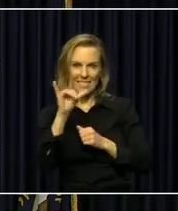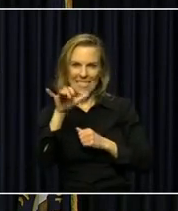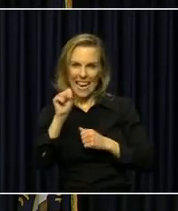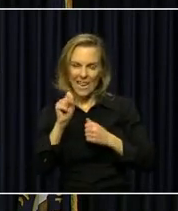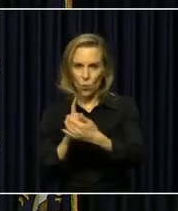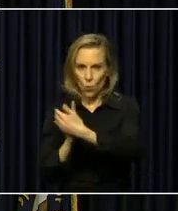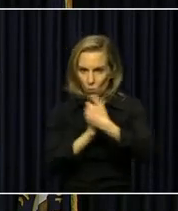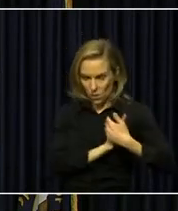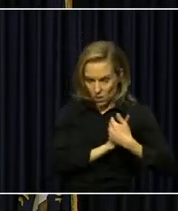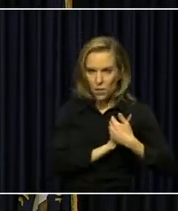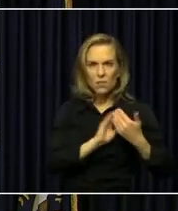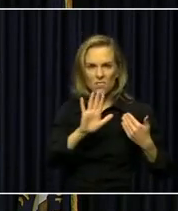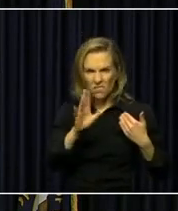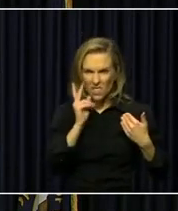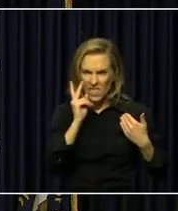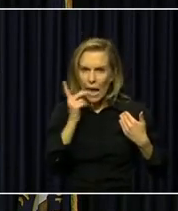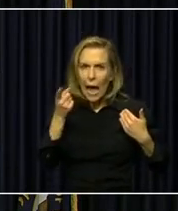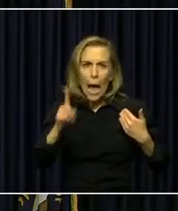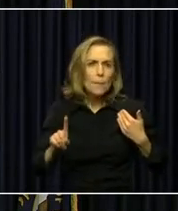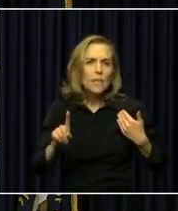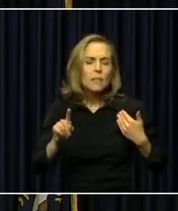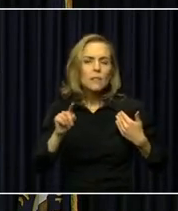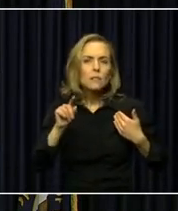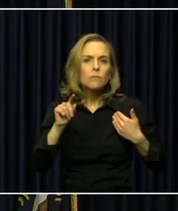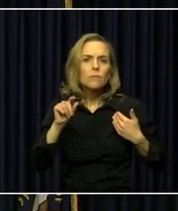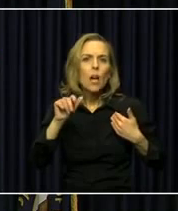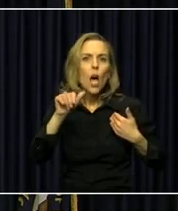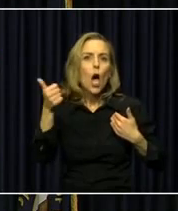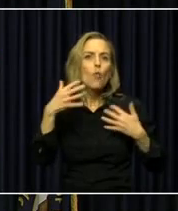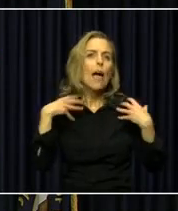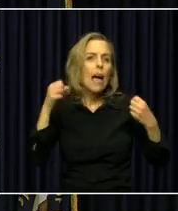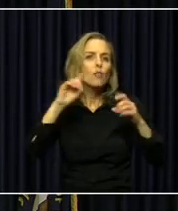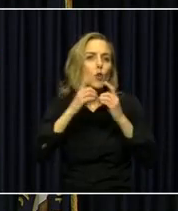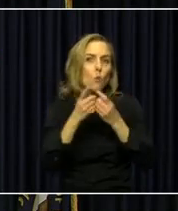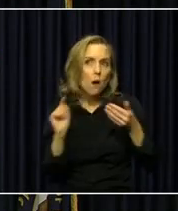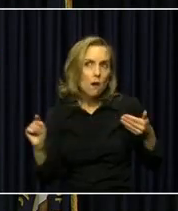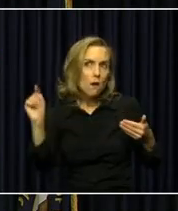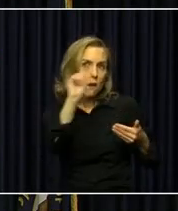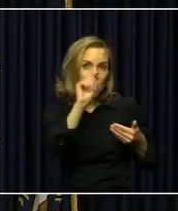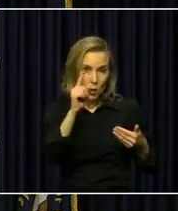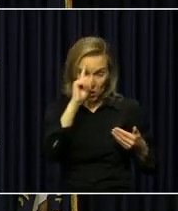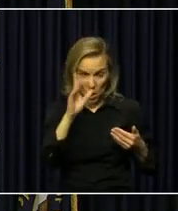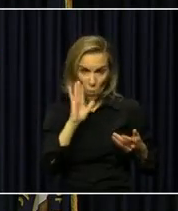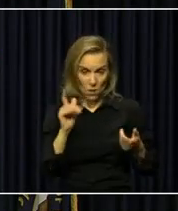DOING IT RIGHT. WE BELIEVE THAT THE STATE POLICE